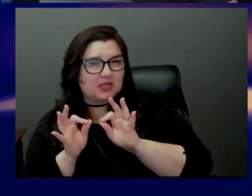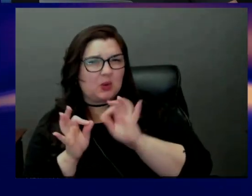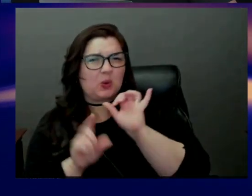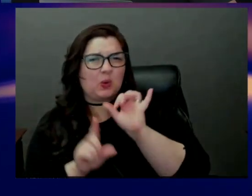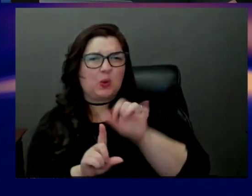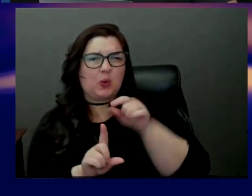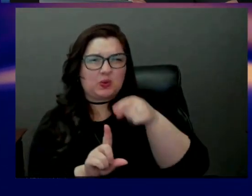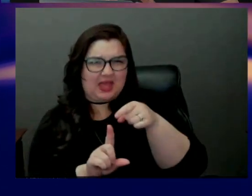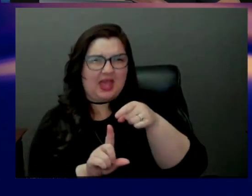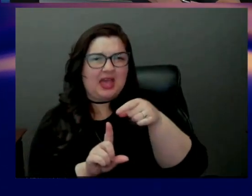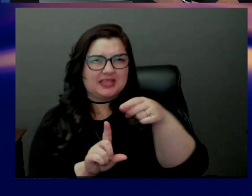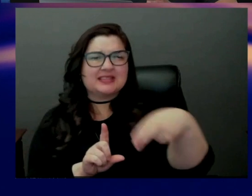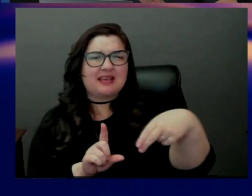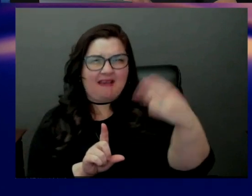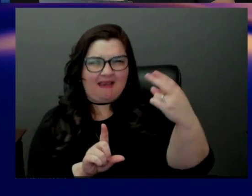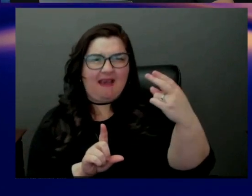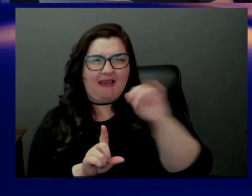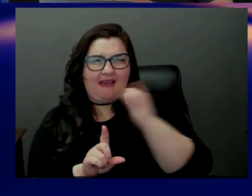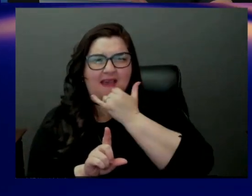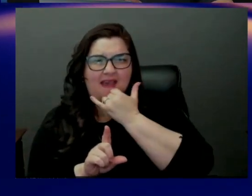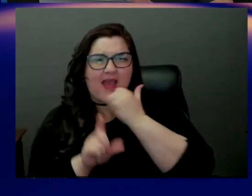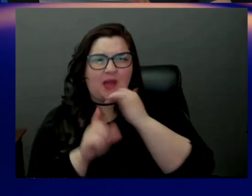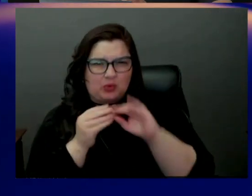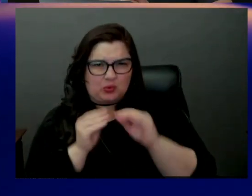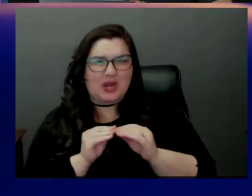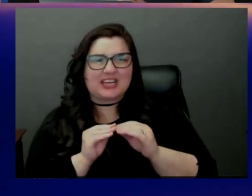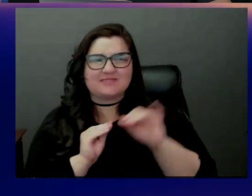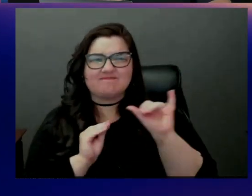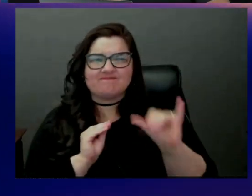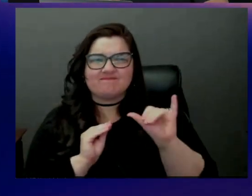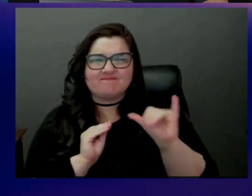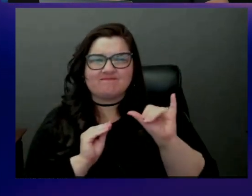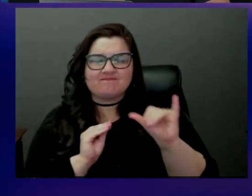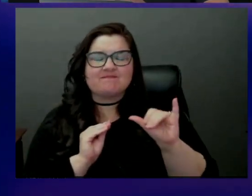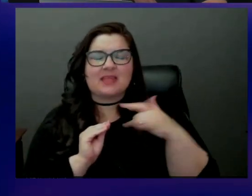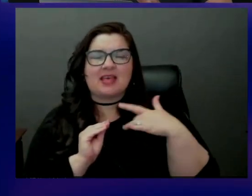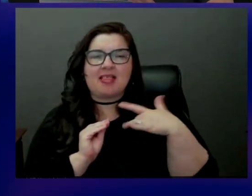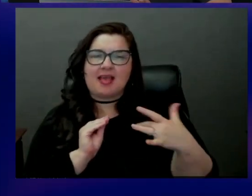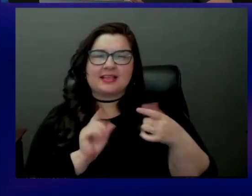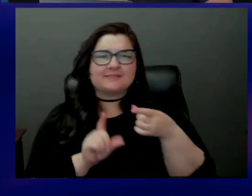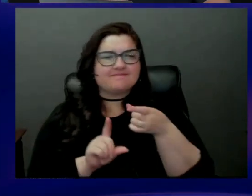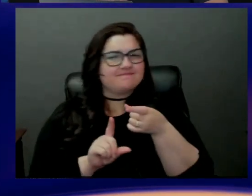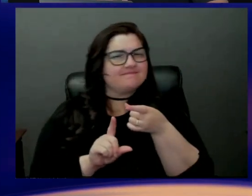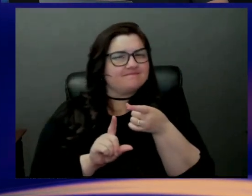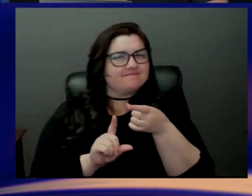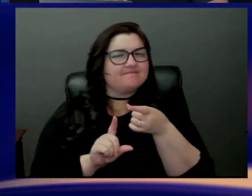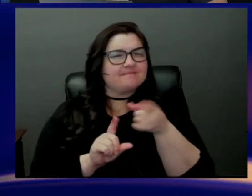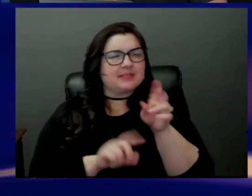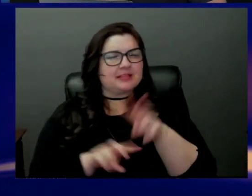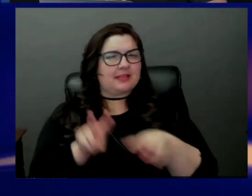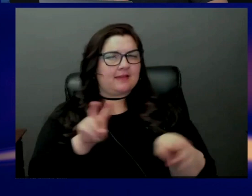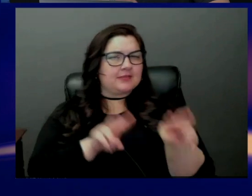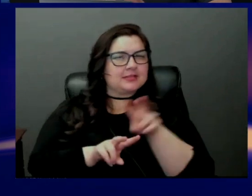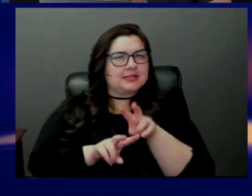the highest error rate. So very good likelihood, like at a glance I've been able to sort of probably diagnose there is something